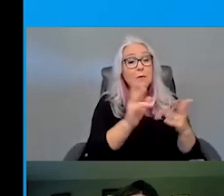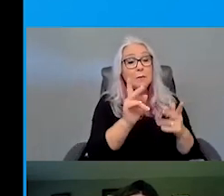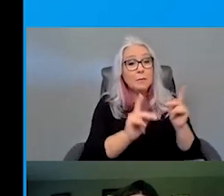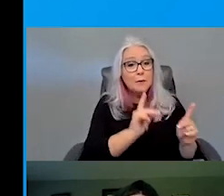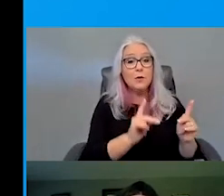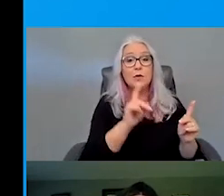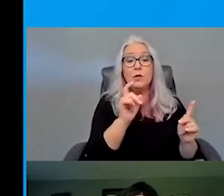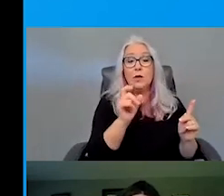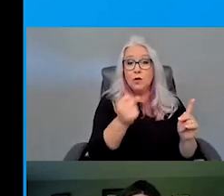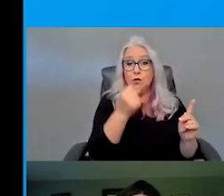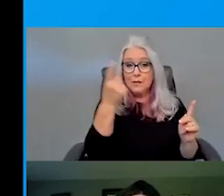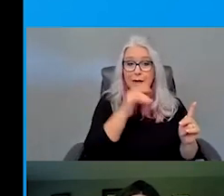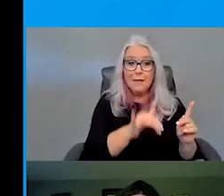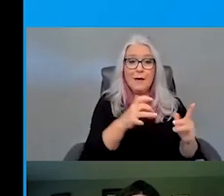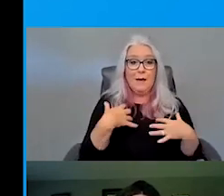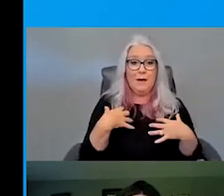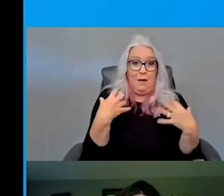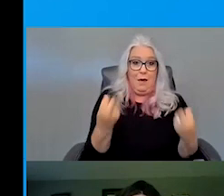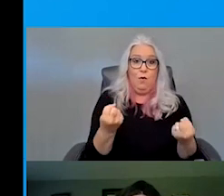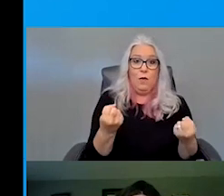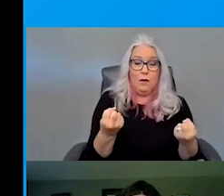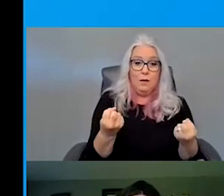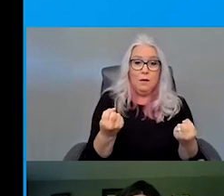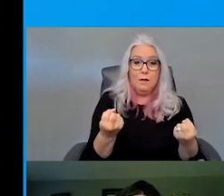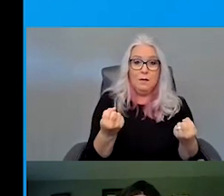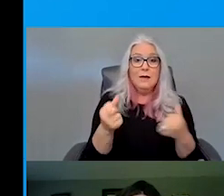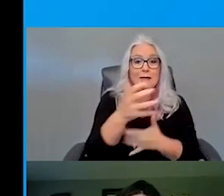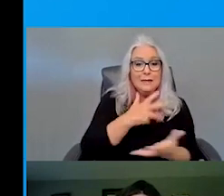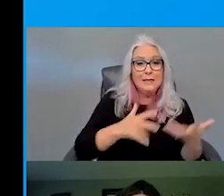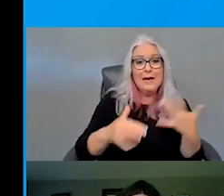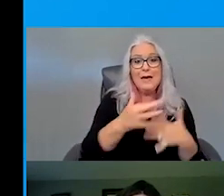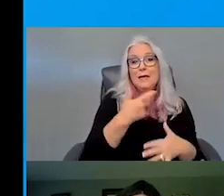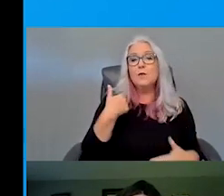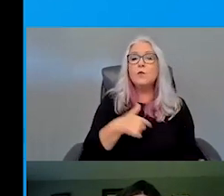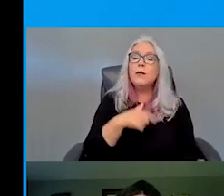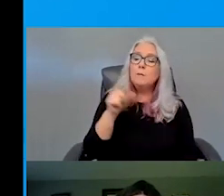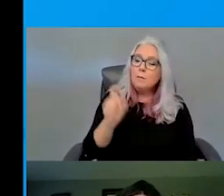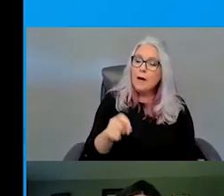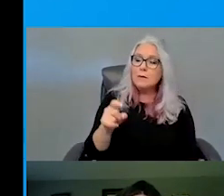healthy society we are incapable of looking beyond individuals with disabilities. So the